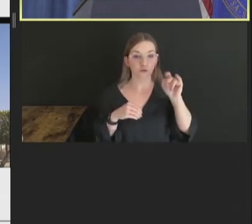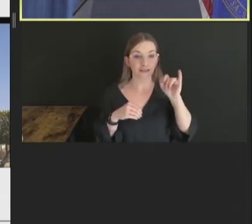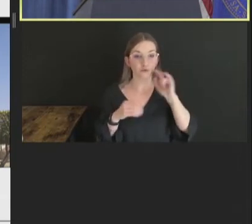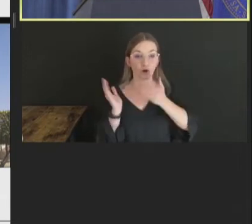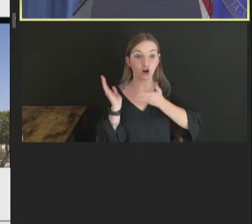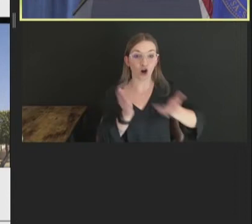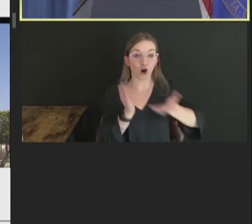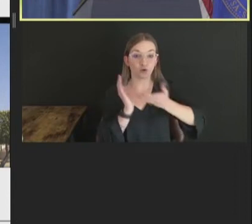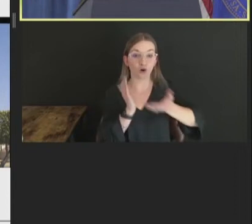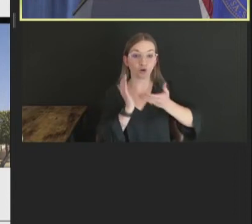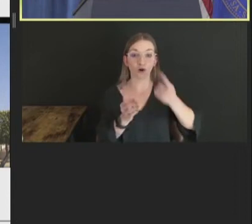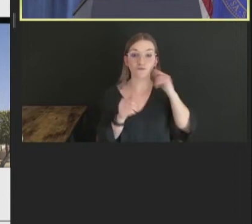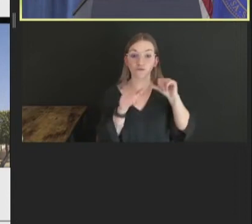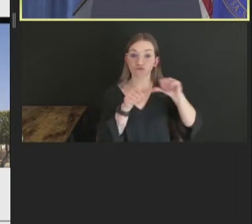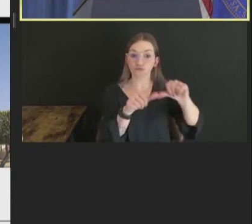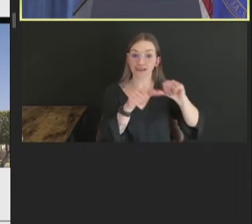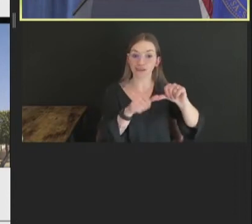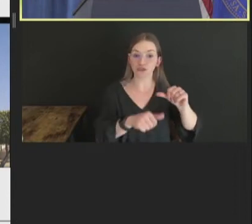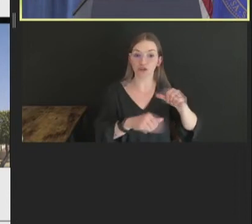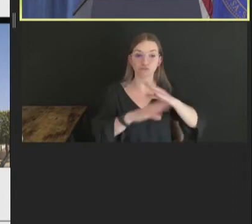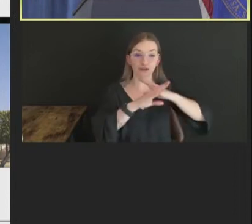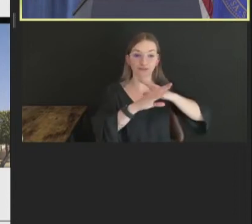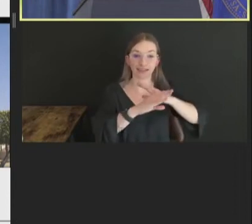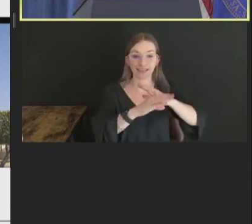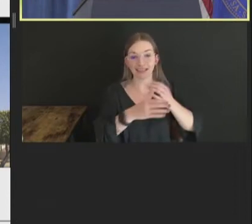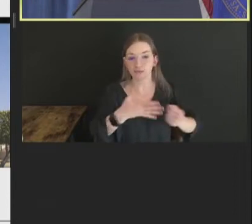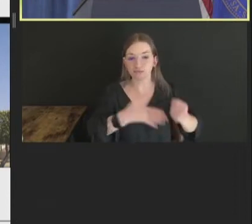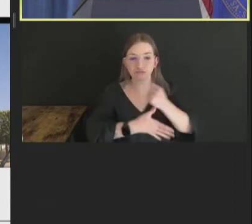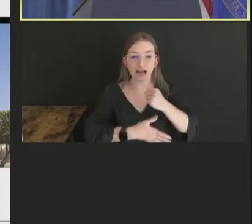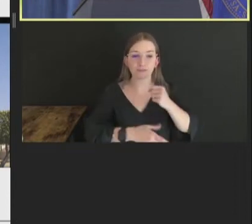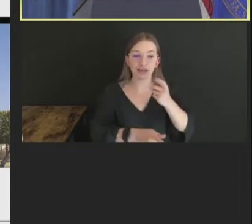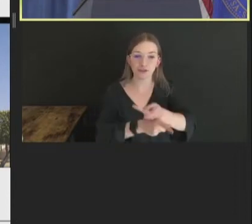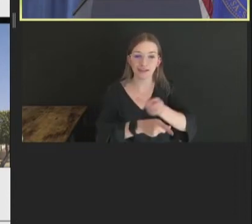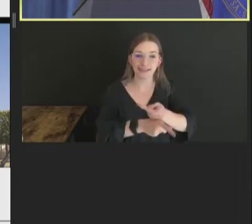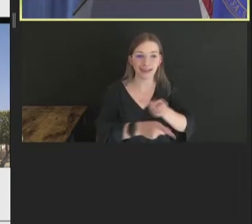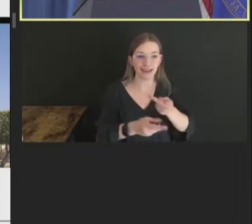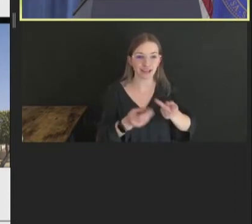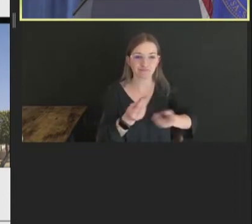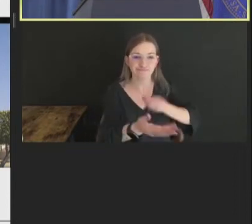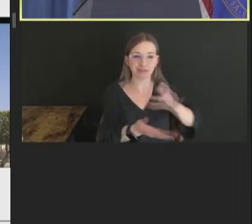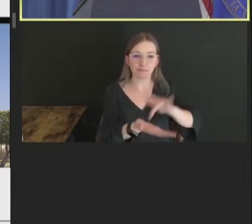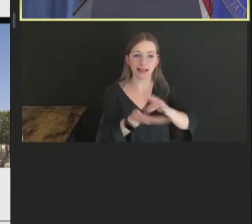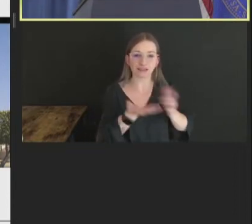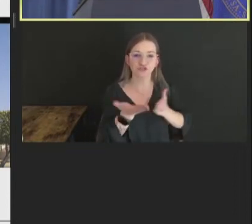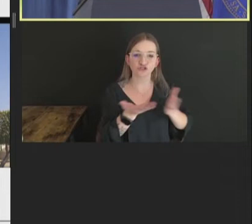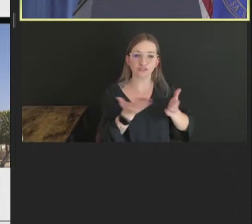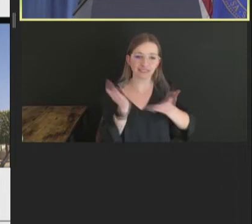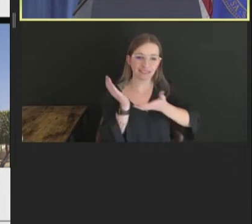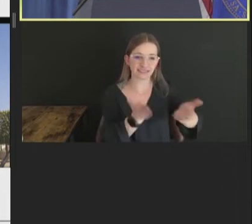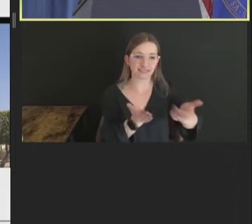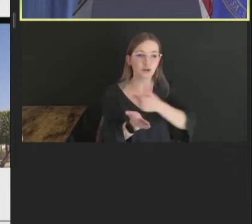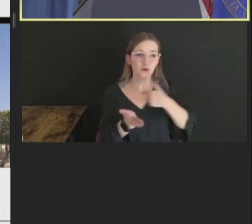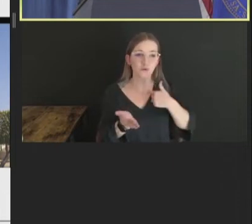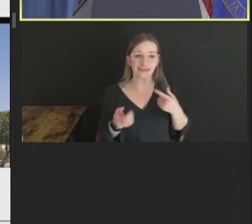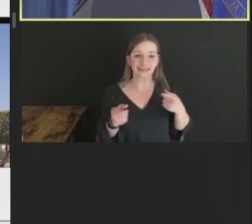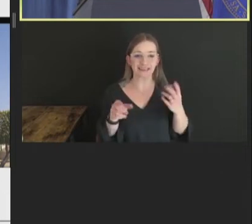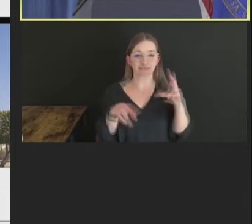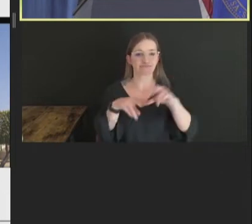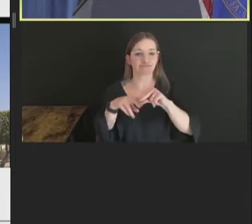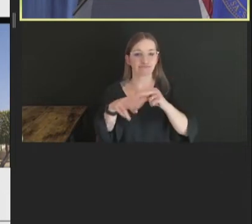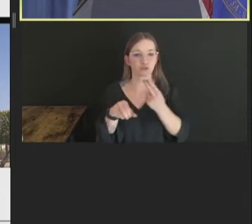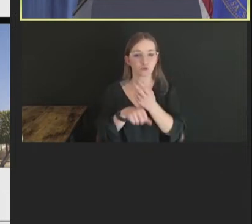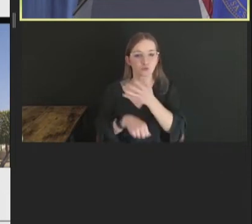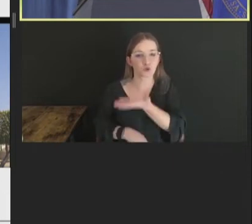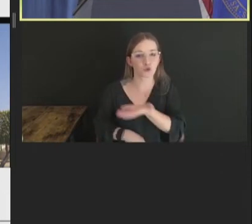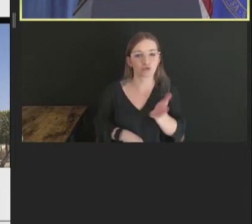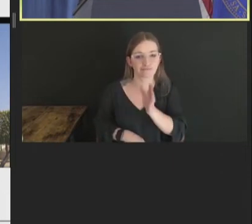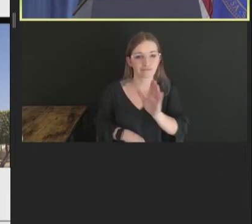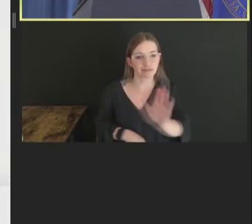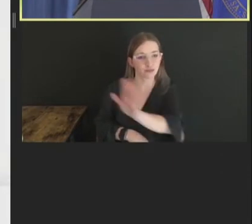regular preventative and primary care, were really able to dispatch into those communities, and make